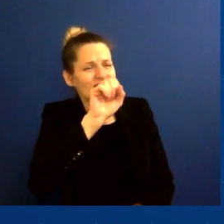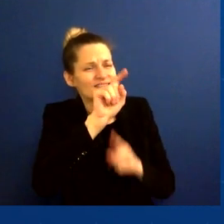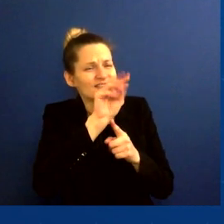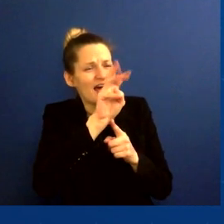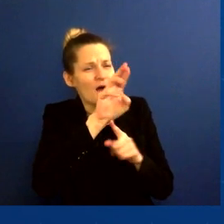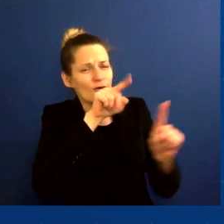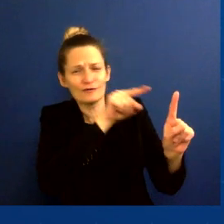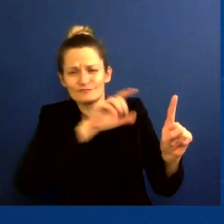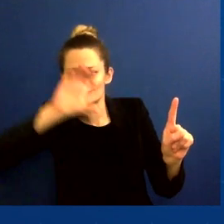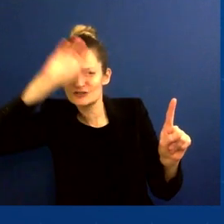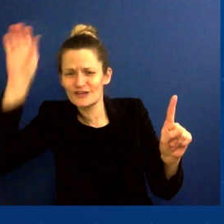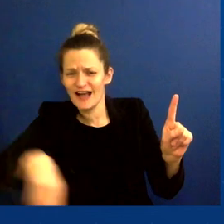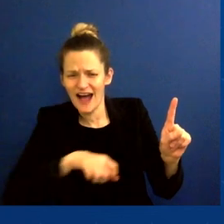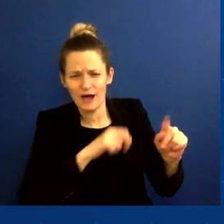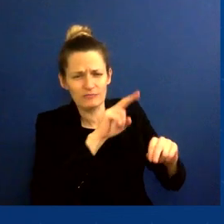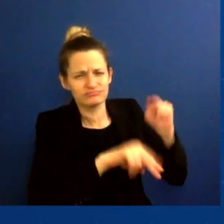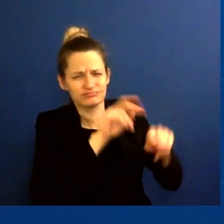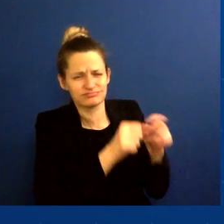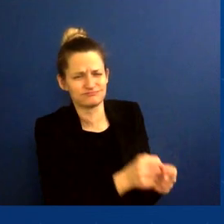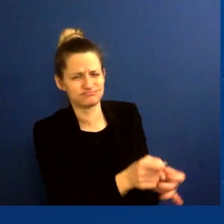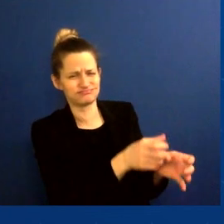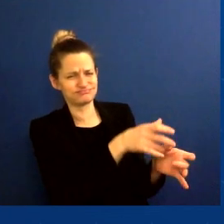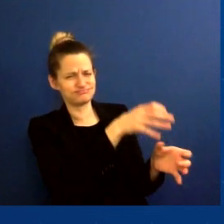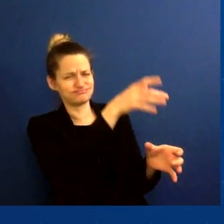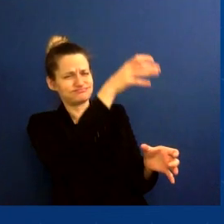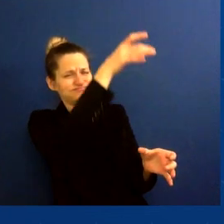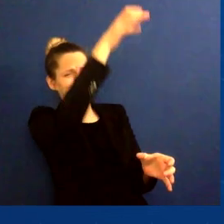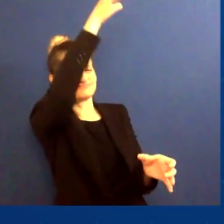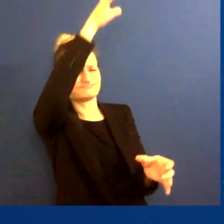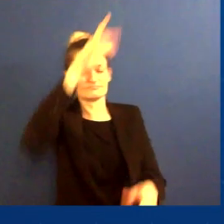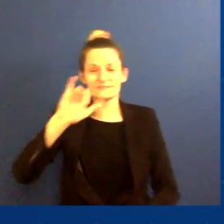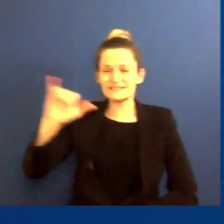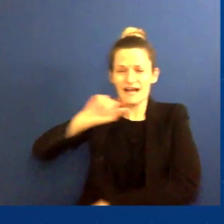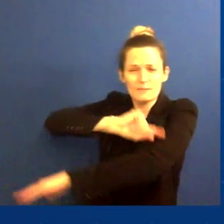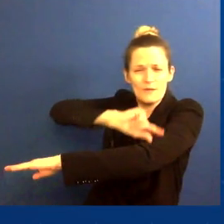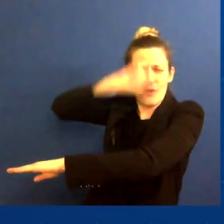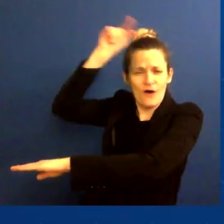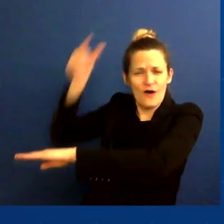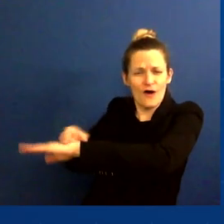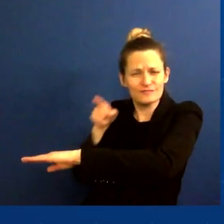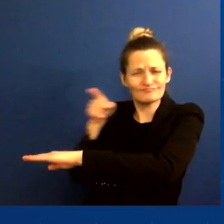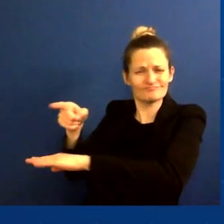and in New York City on hallowed ground. In the years after 9-11,